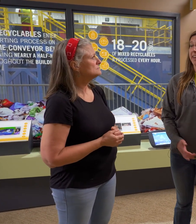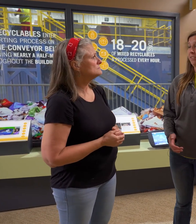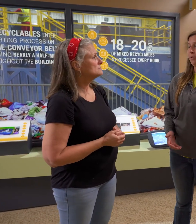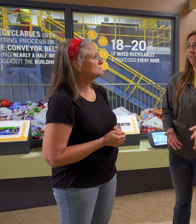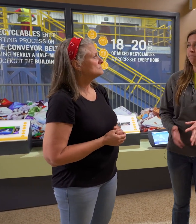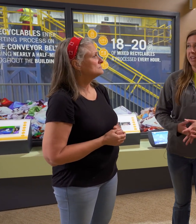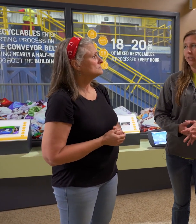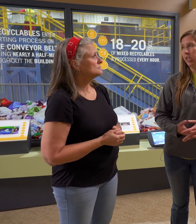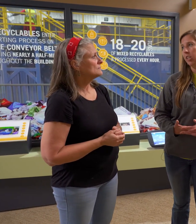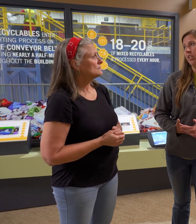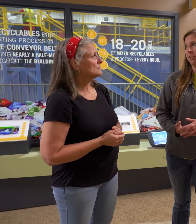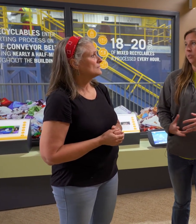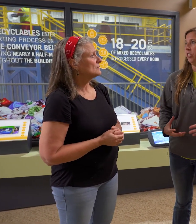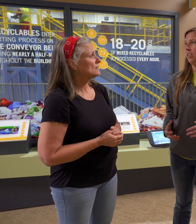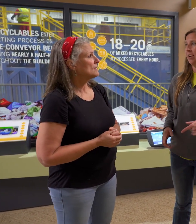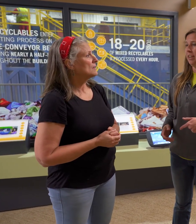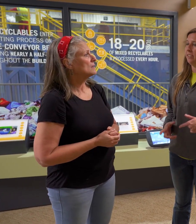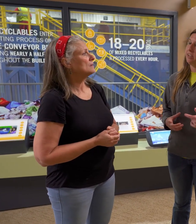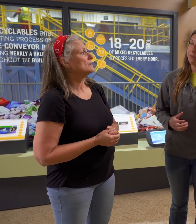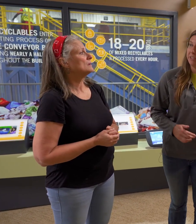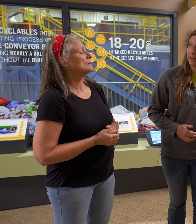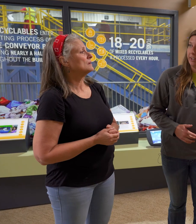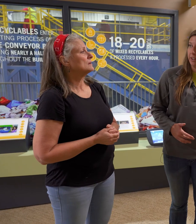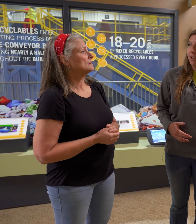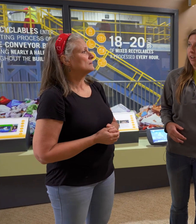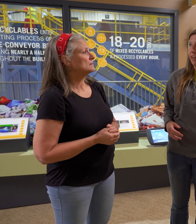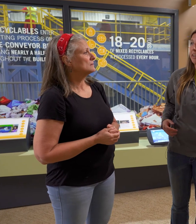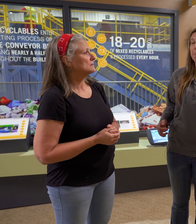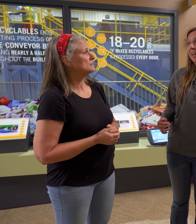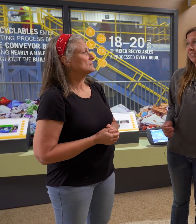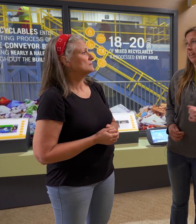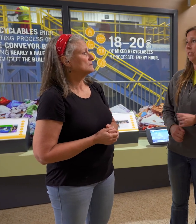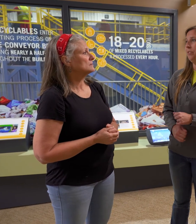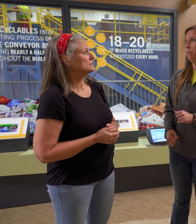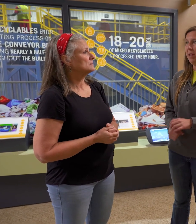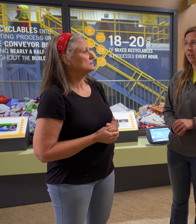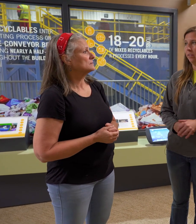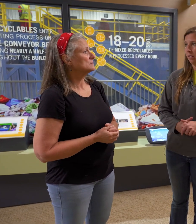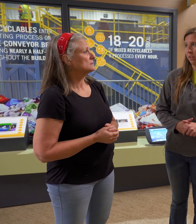Next, we have a Baler, it's a machine that takes each material and compacts it down into a bale.